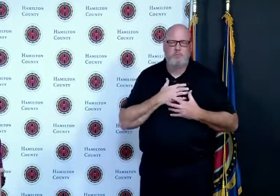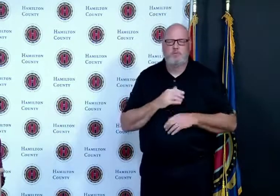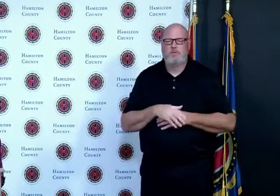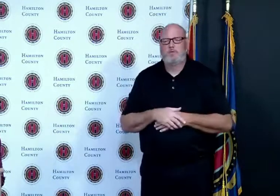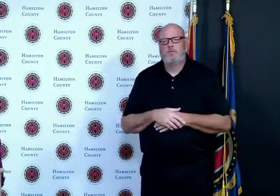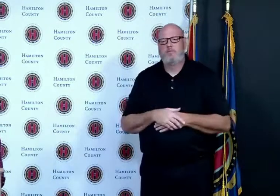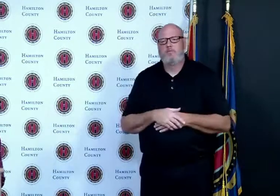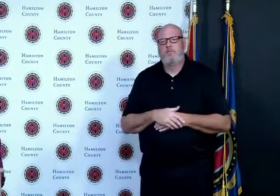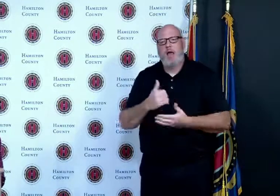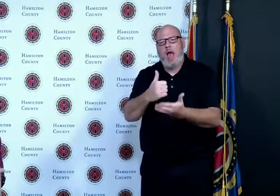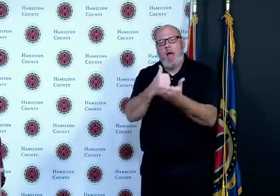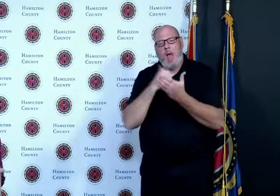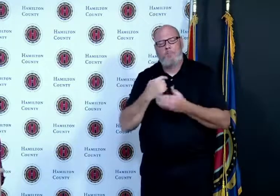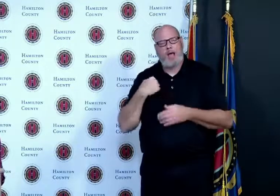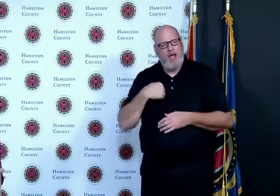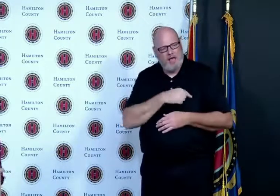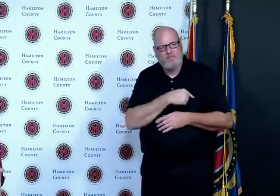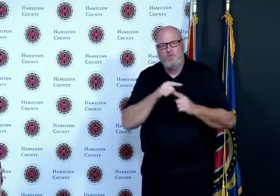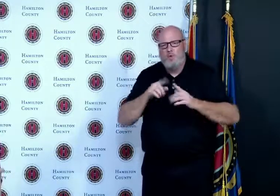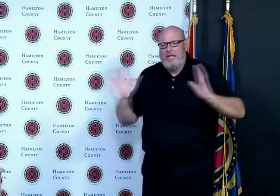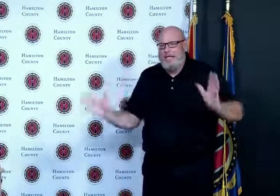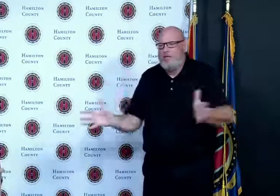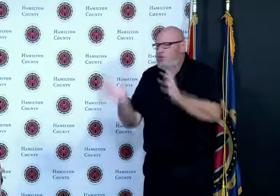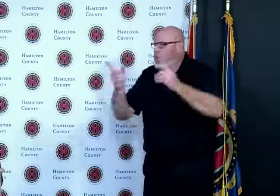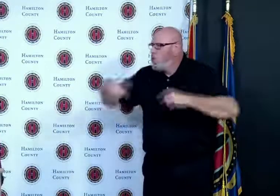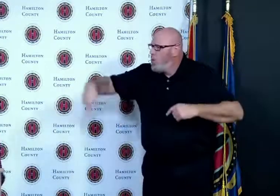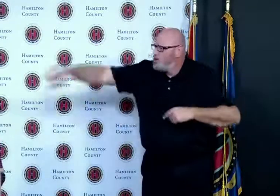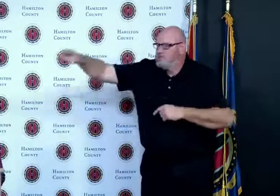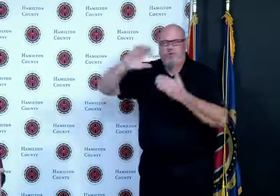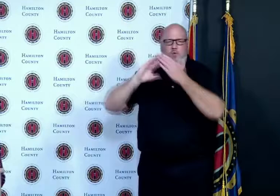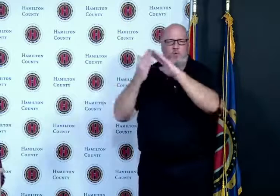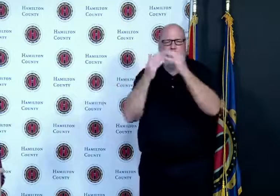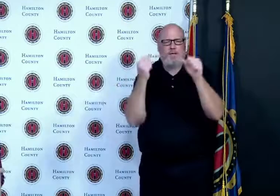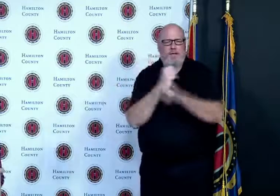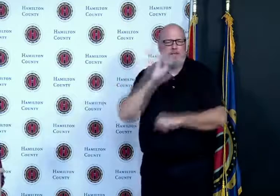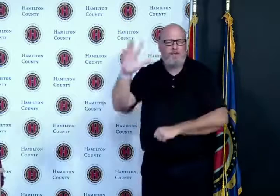people to go get the shot go get the shot take your shot to get the shot all right we're going to